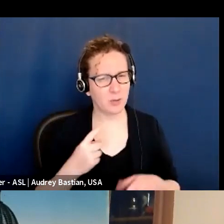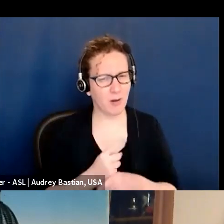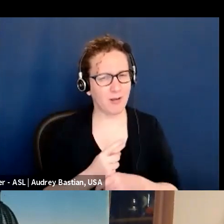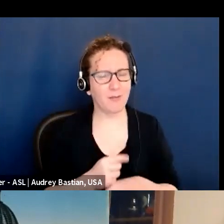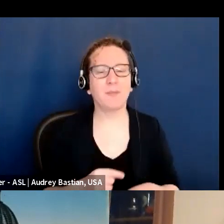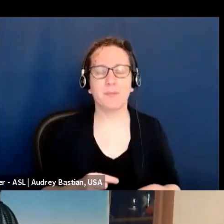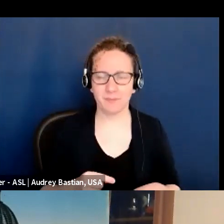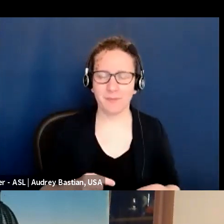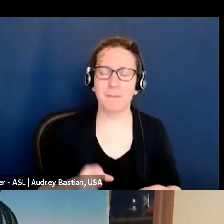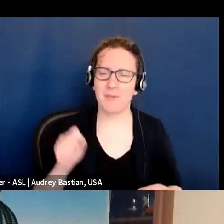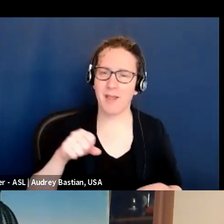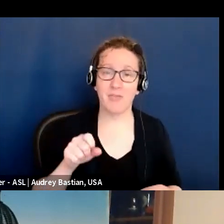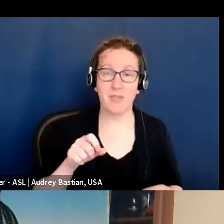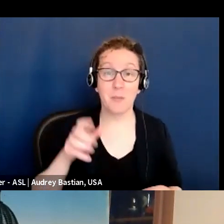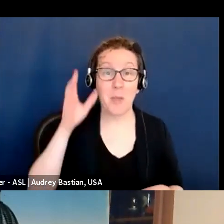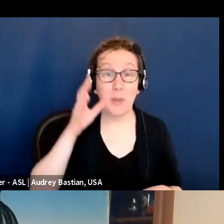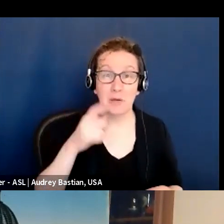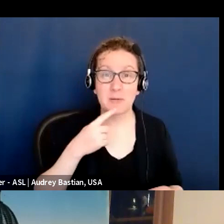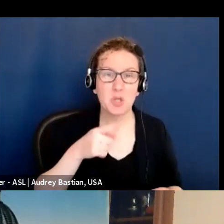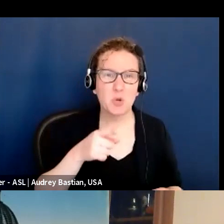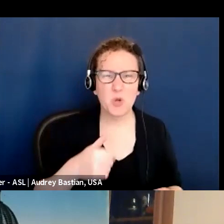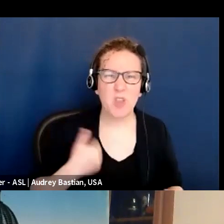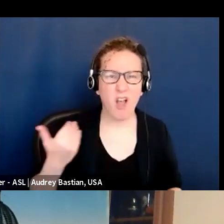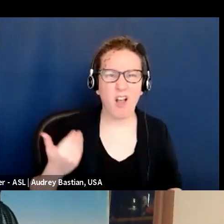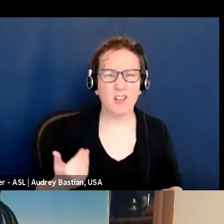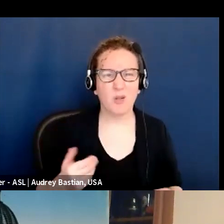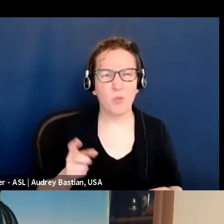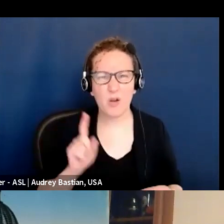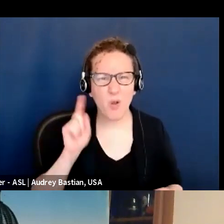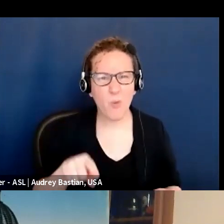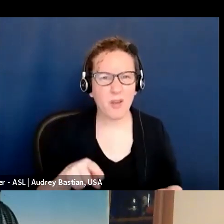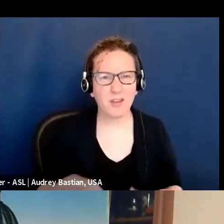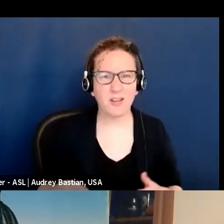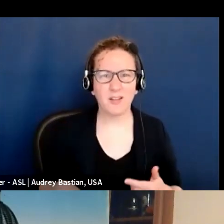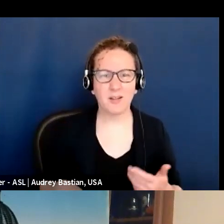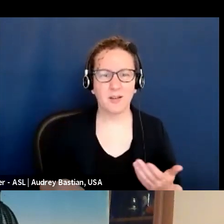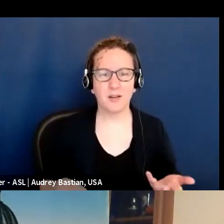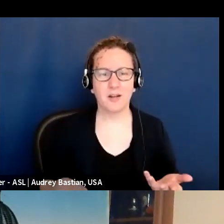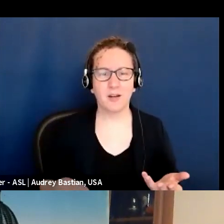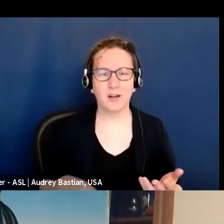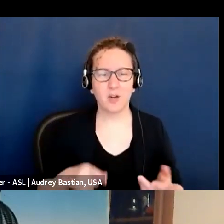They were like, you are too young, yet. And where are you going? Are you going to handle